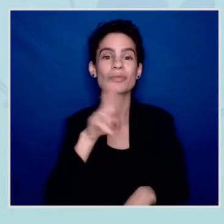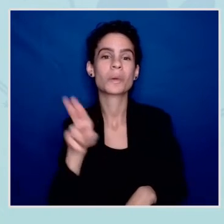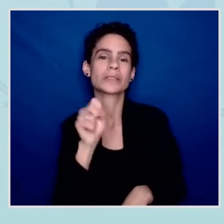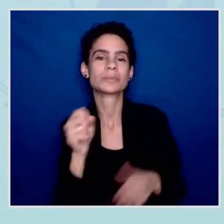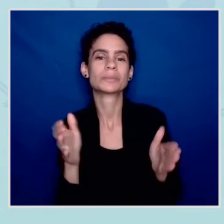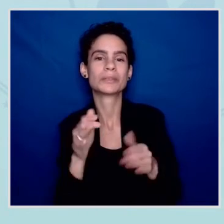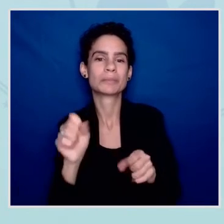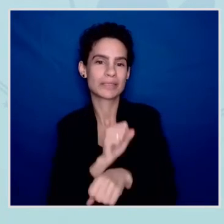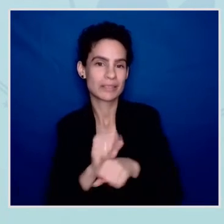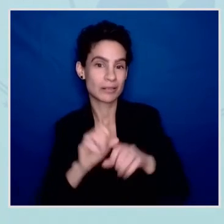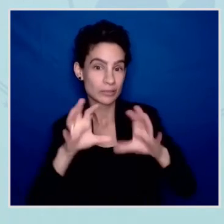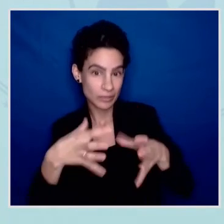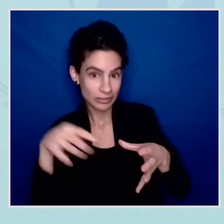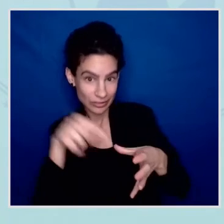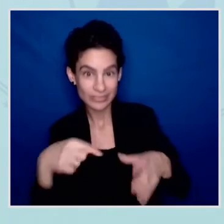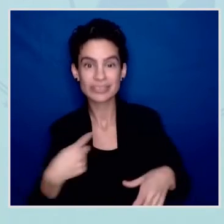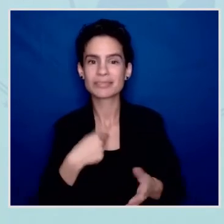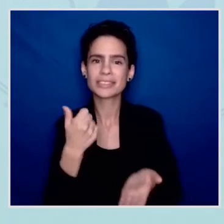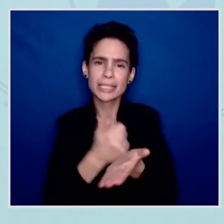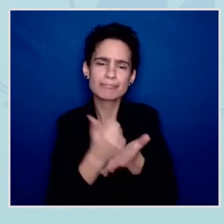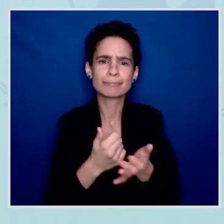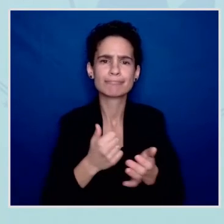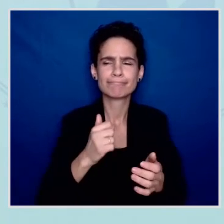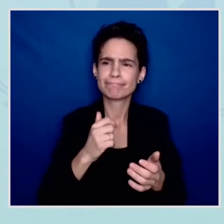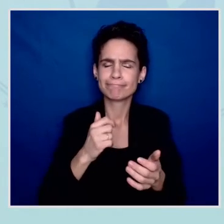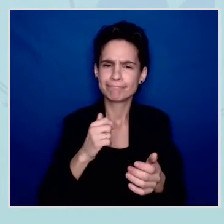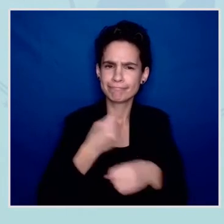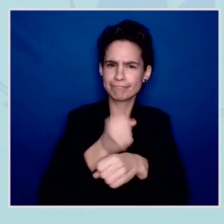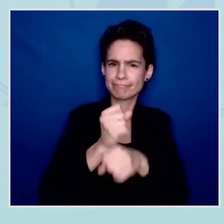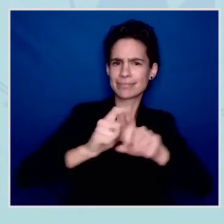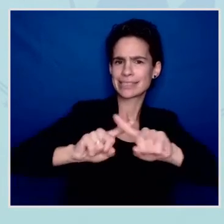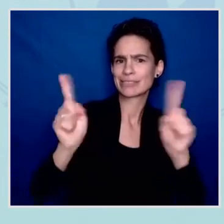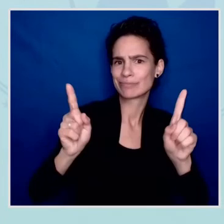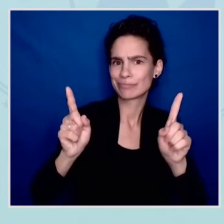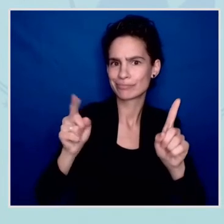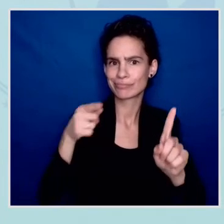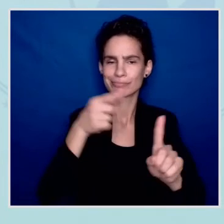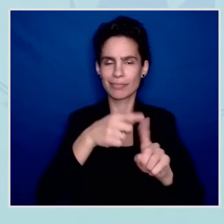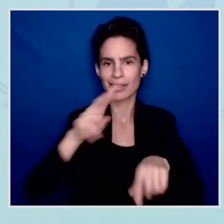CONSULTING FIRM FOR SMALL BUSINESS CONTRACTORS.